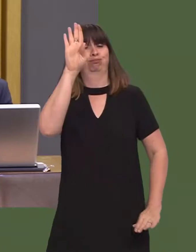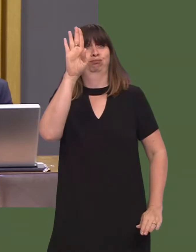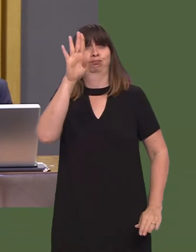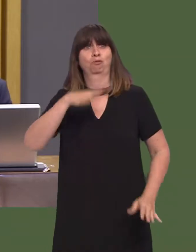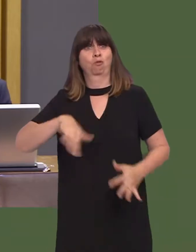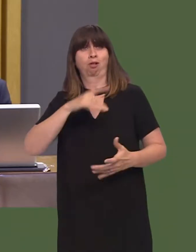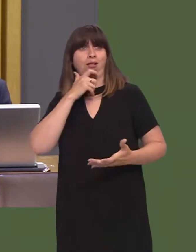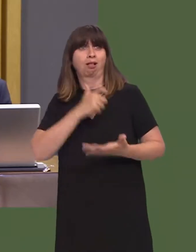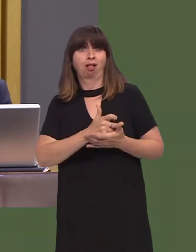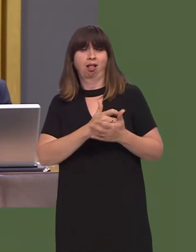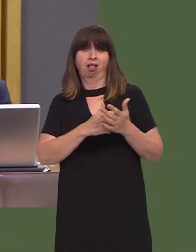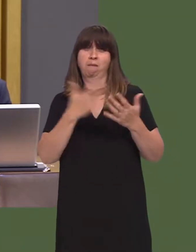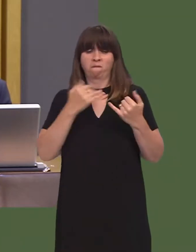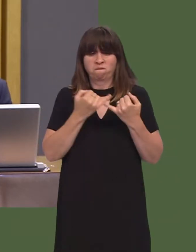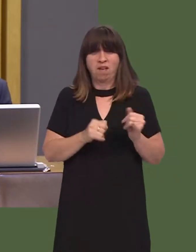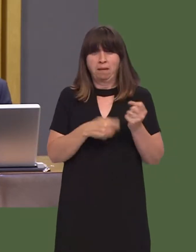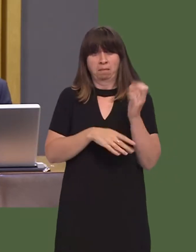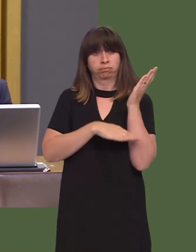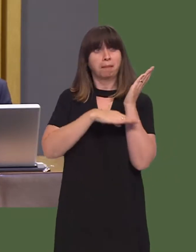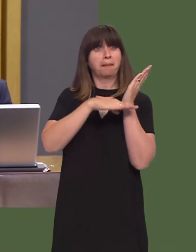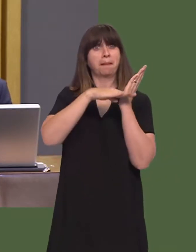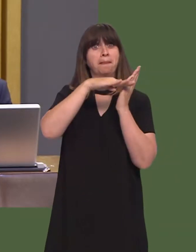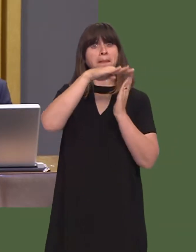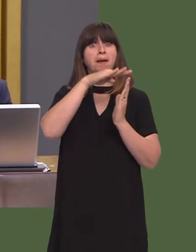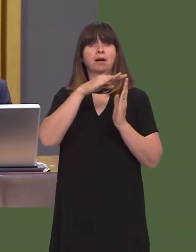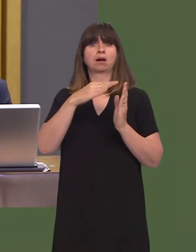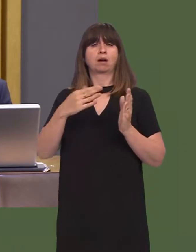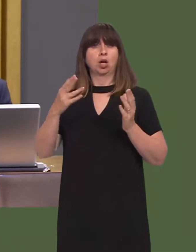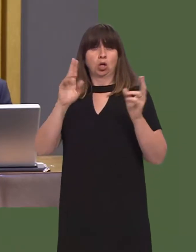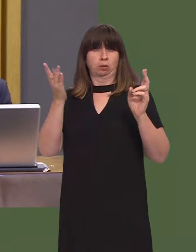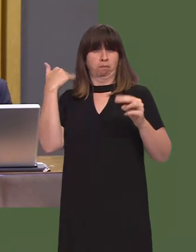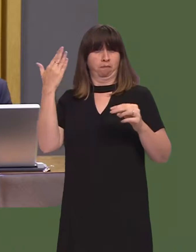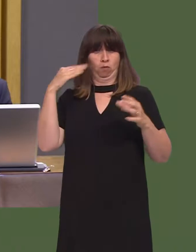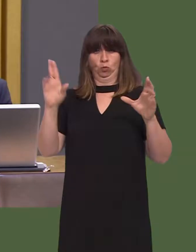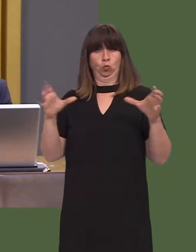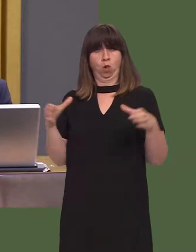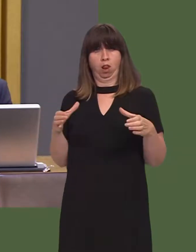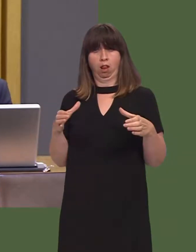shortly after the not-far-short-of-a-crisis that the school went into, the headteacher